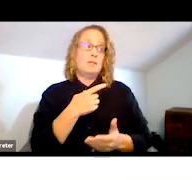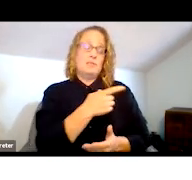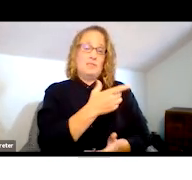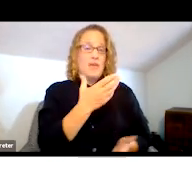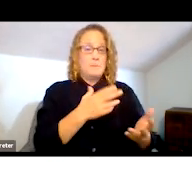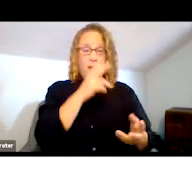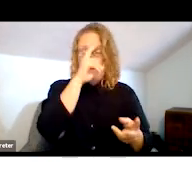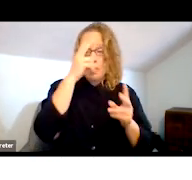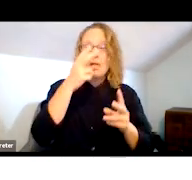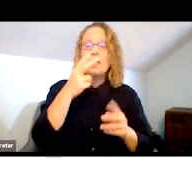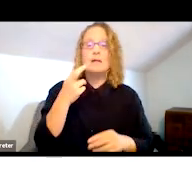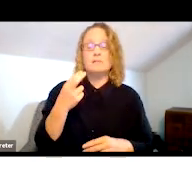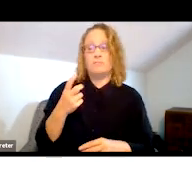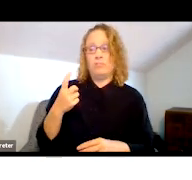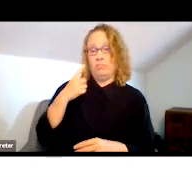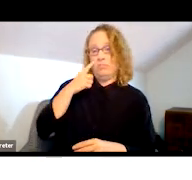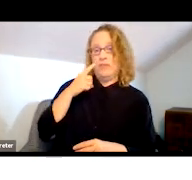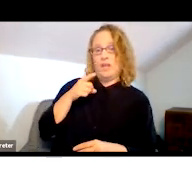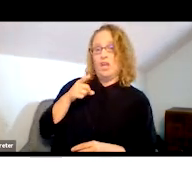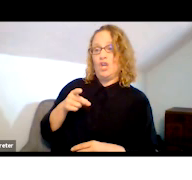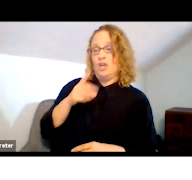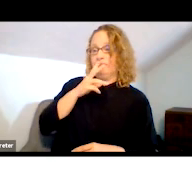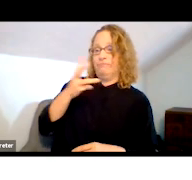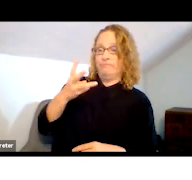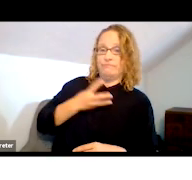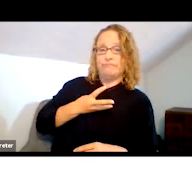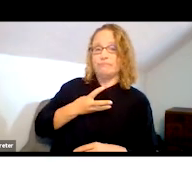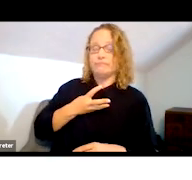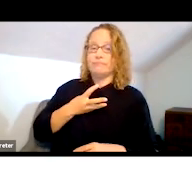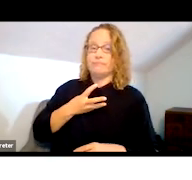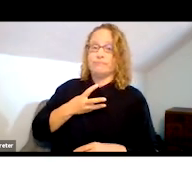or some psychosis, substance abuse-related hallucinations,